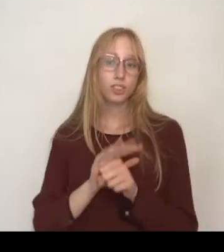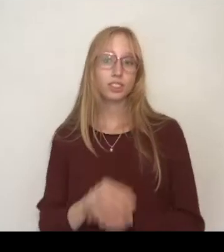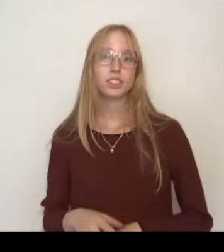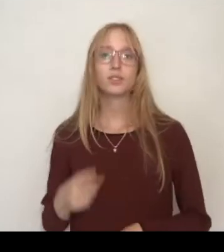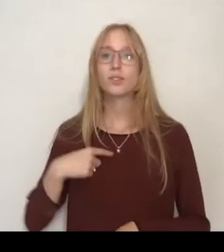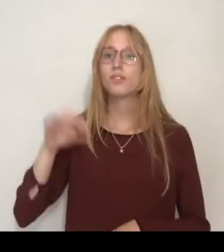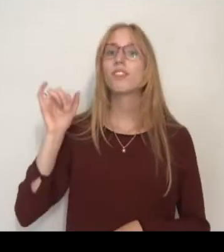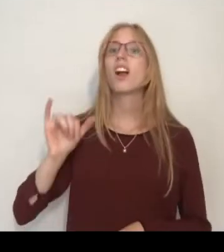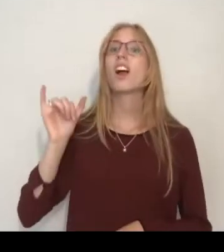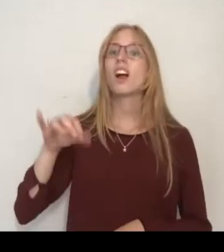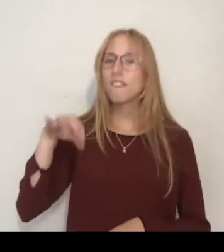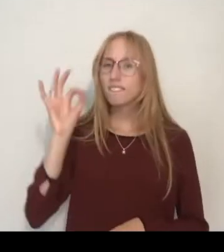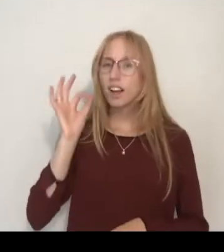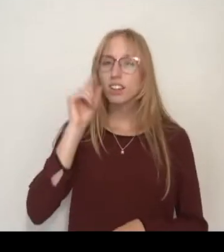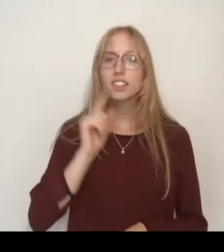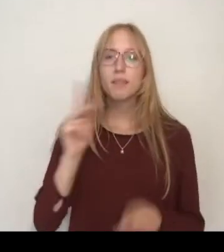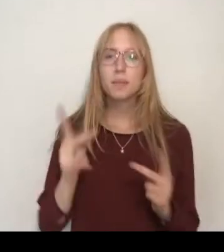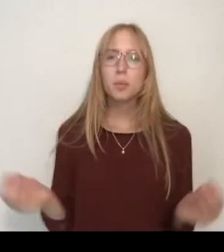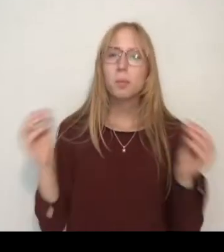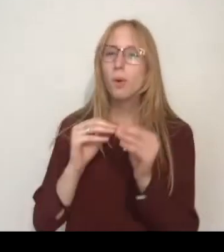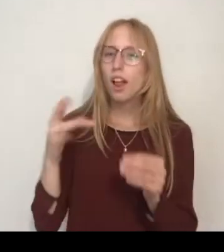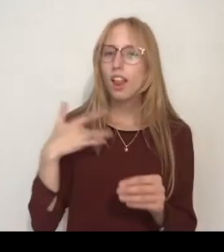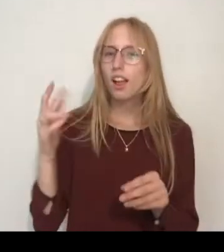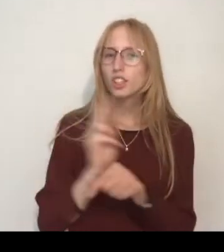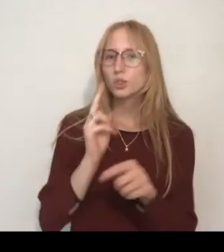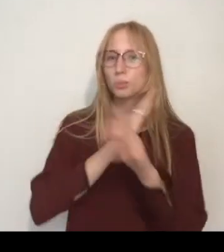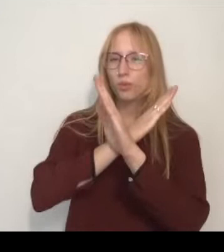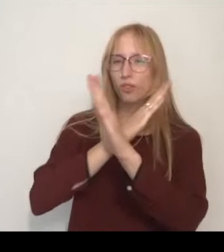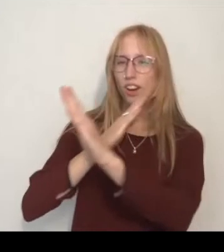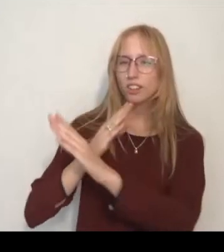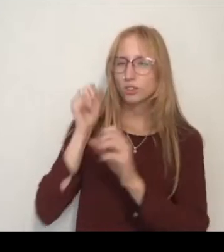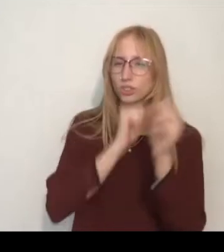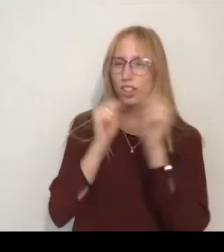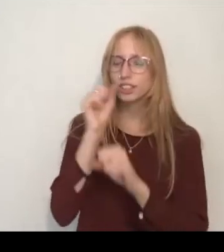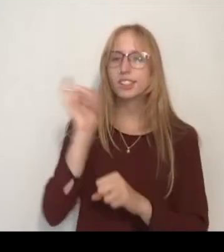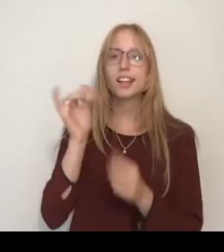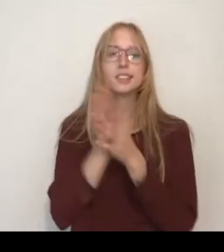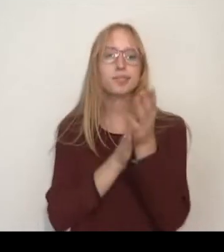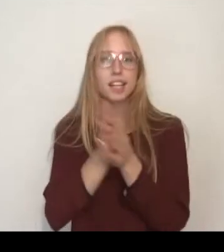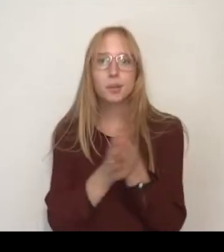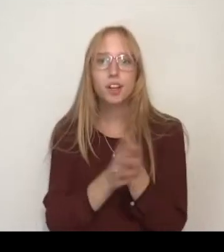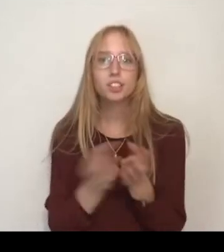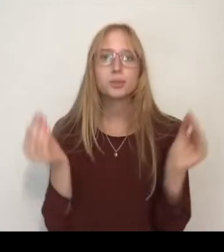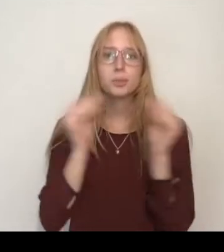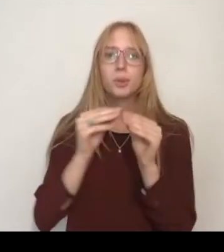experience with COVID-19. One of the results we found was that deaf people were more likely to use preventative strategies like